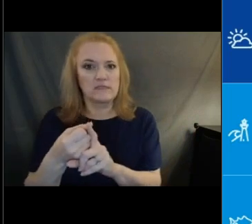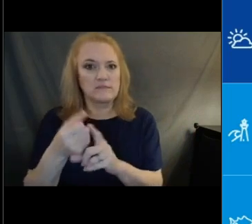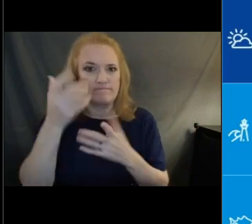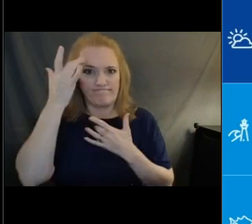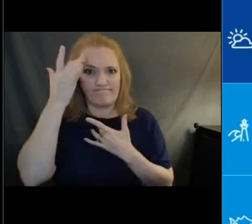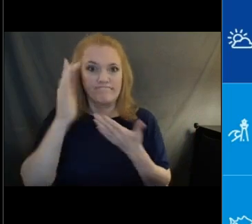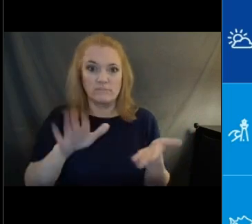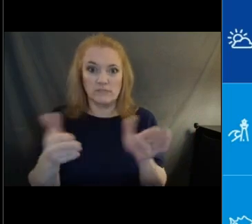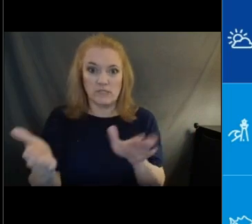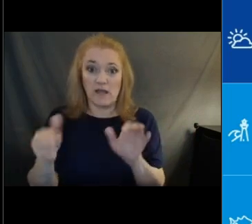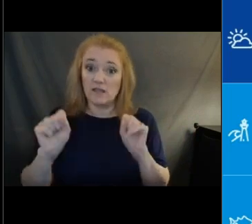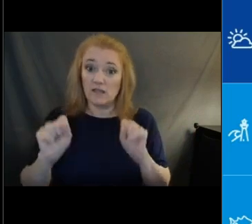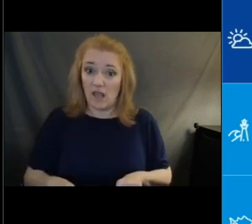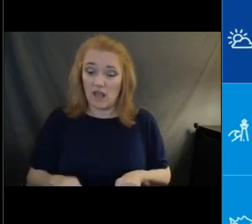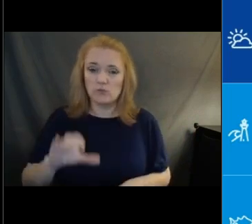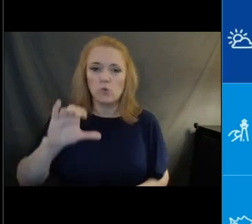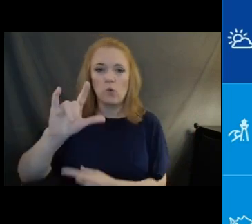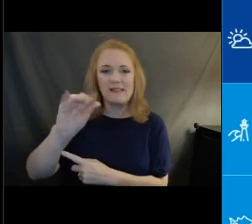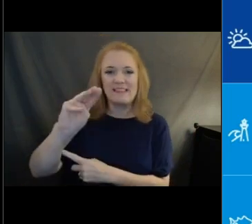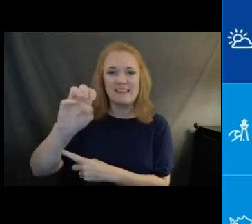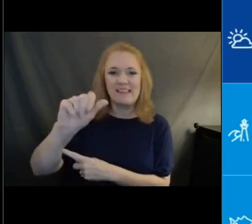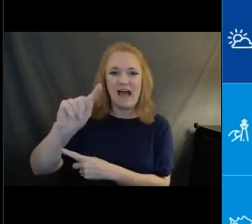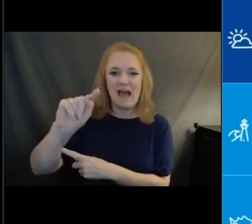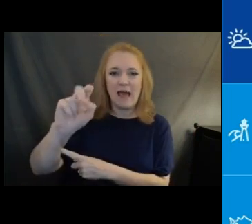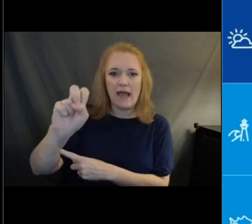and with climate change we're not only seeing an increase in these temperatures